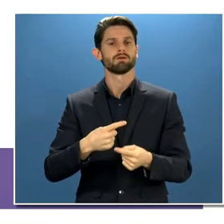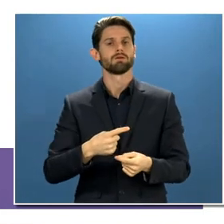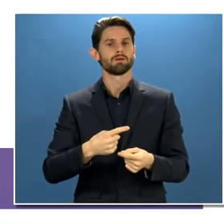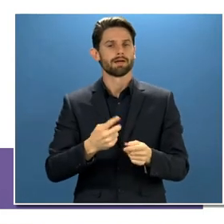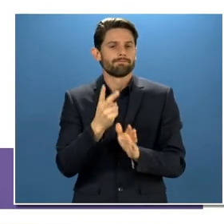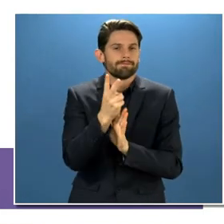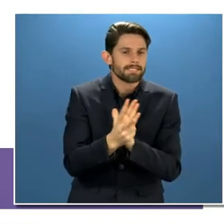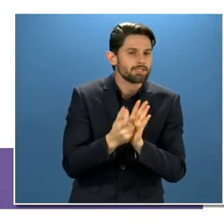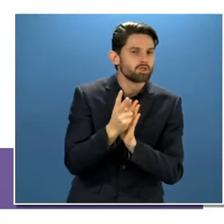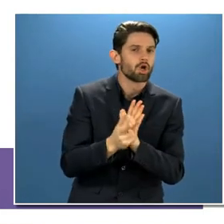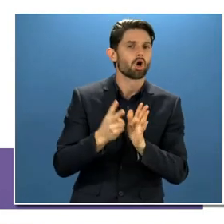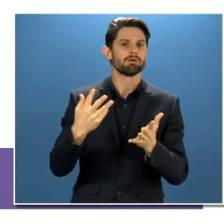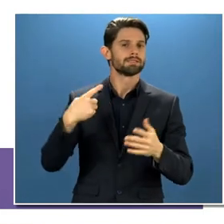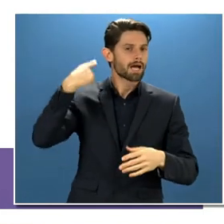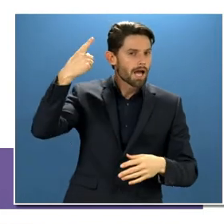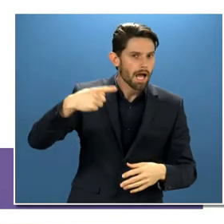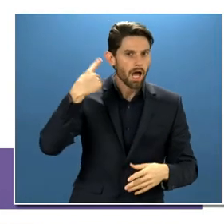There's videos if you guys want to see it.